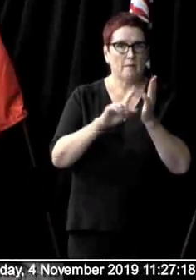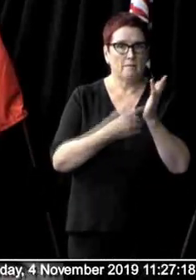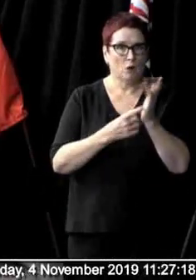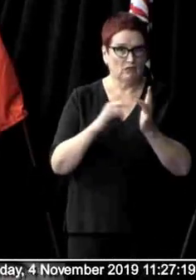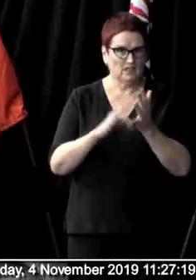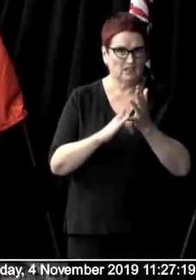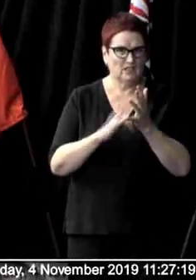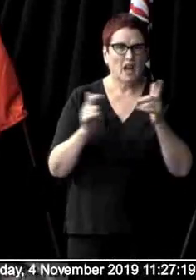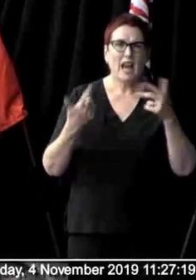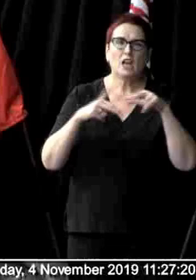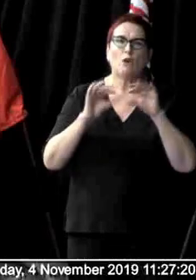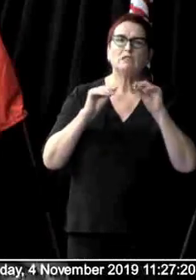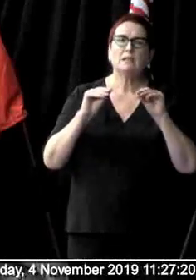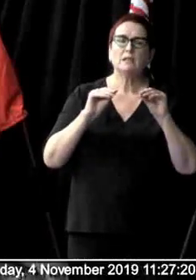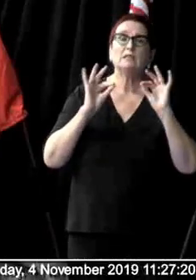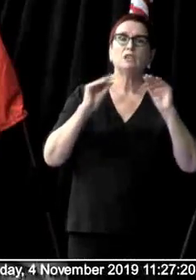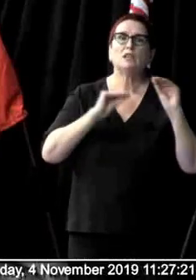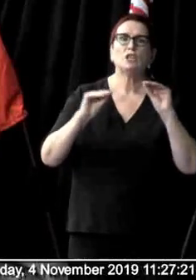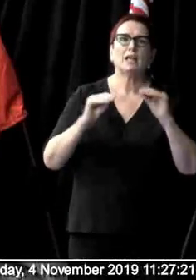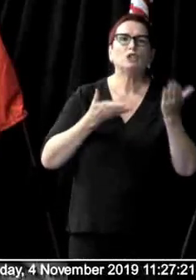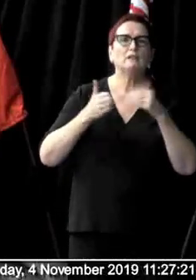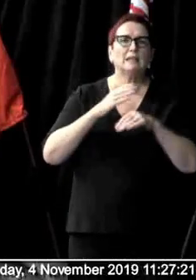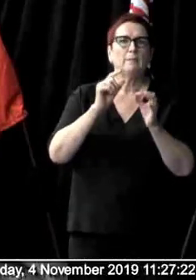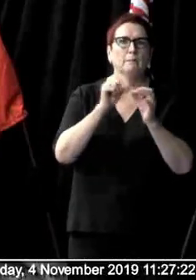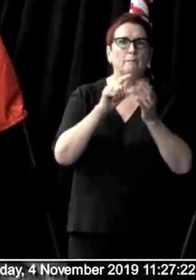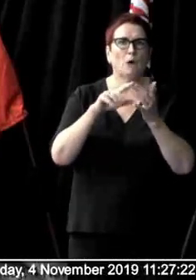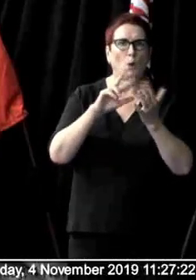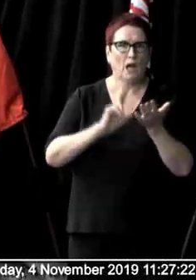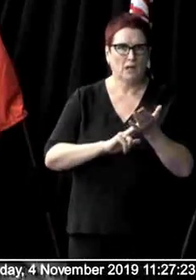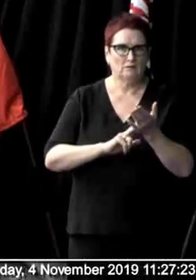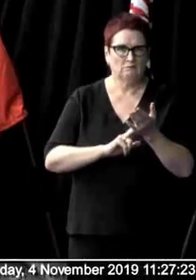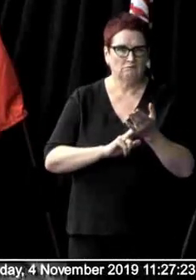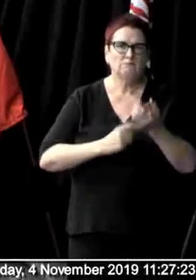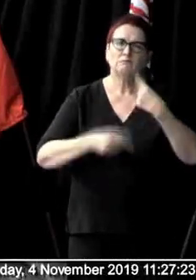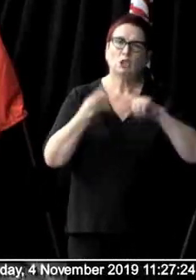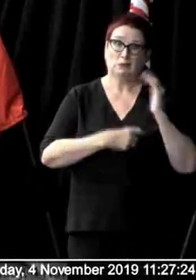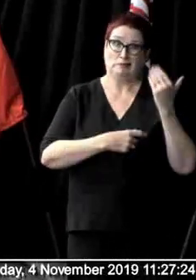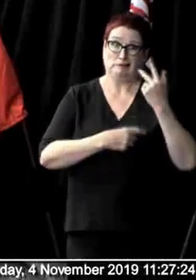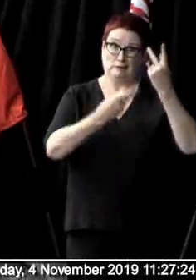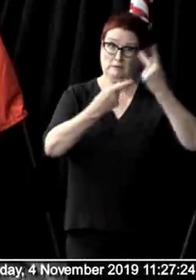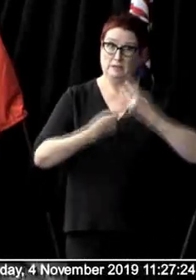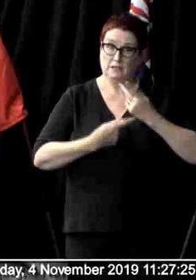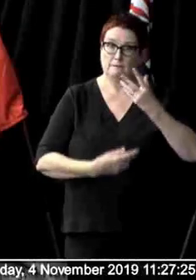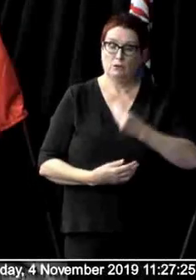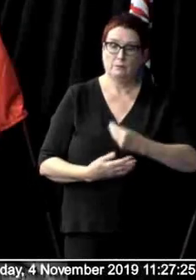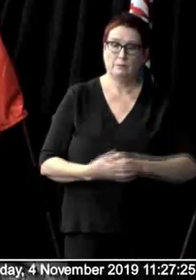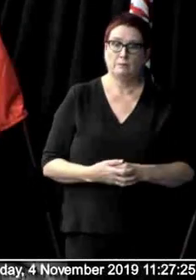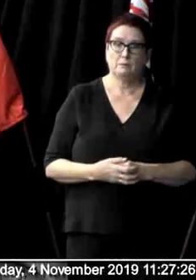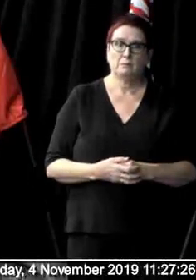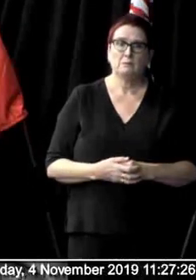of special education services at Bowen, and she told us of a recent visit by external teachers to their